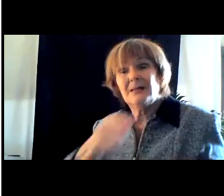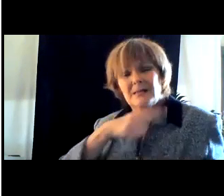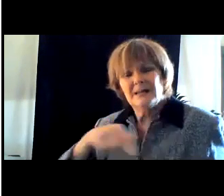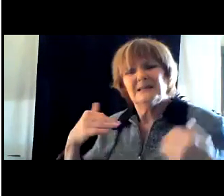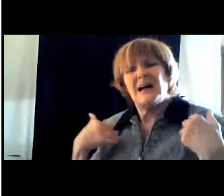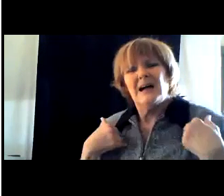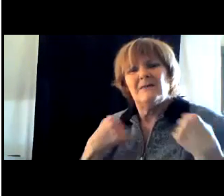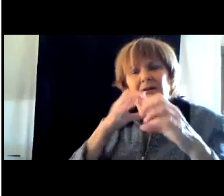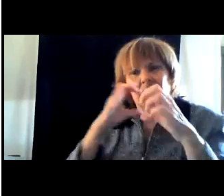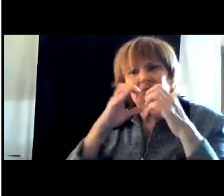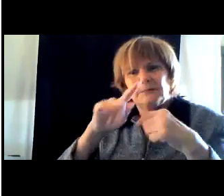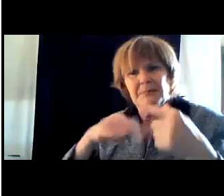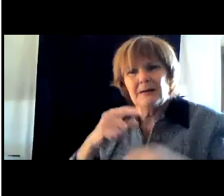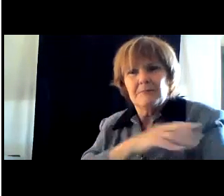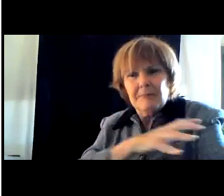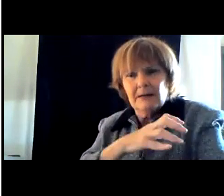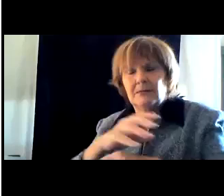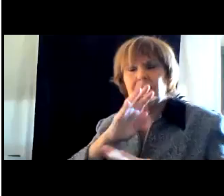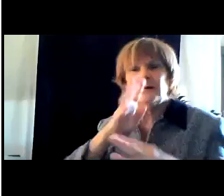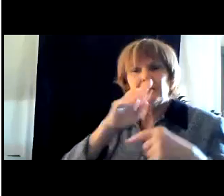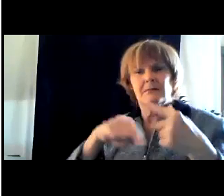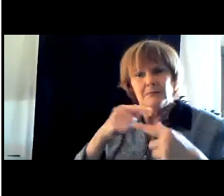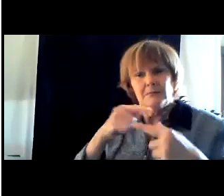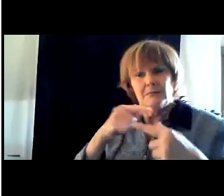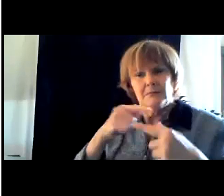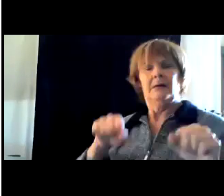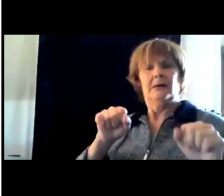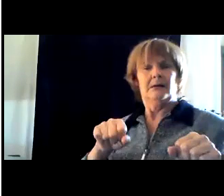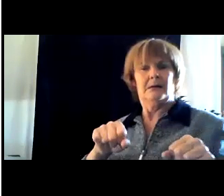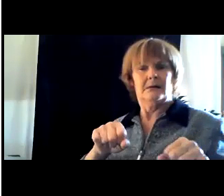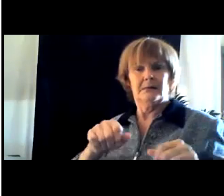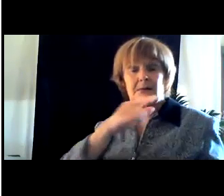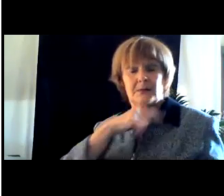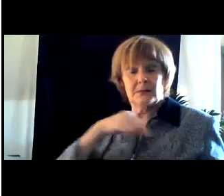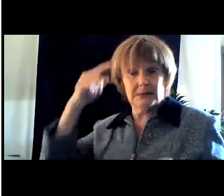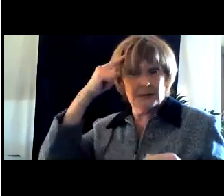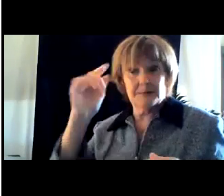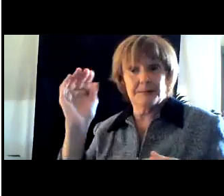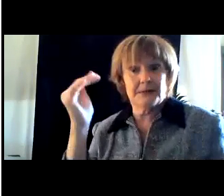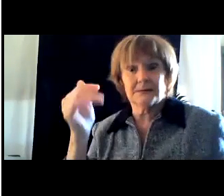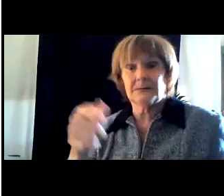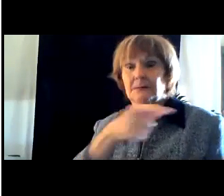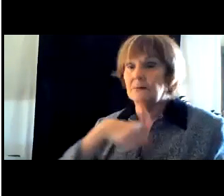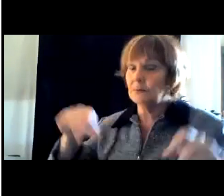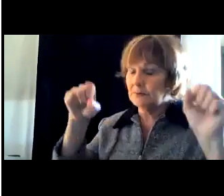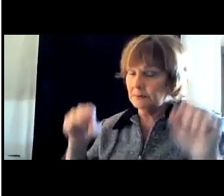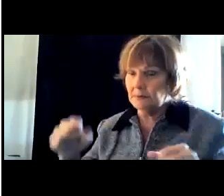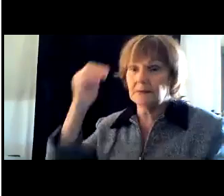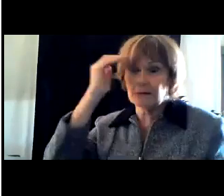but then let's also not forget possibility. And possibility needs to also be defined by individuals with intellectual disabilities